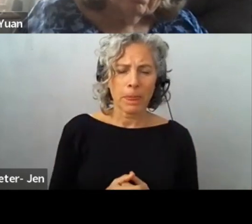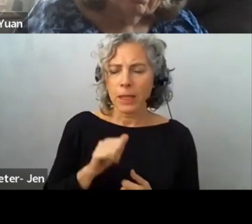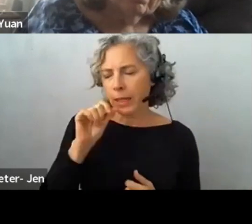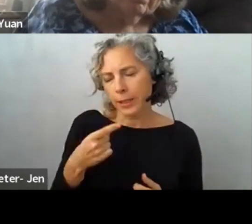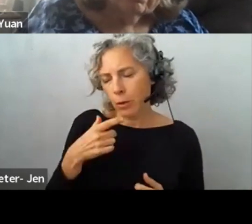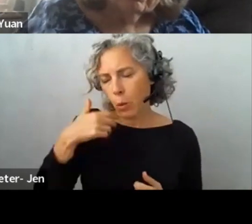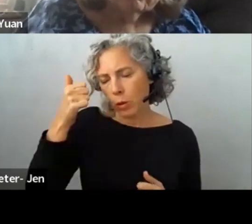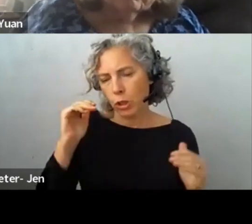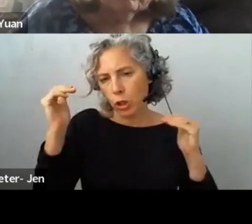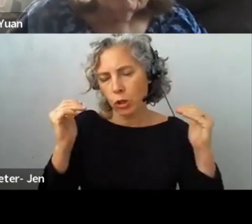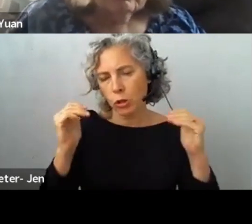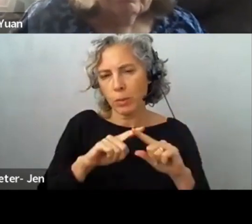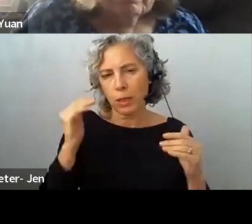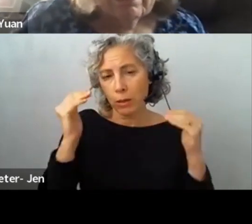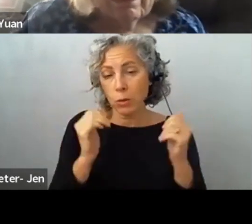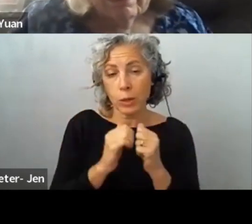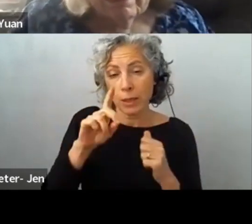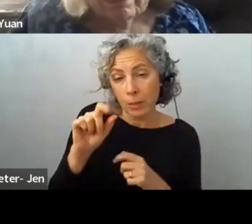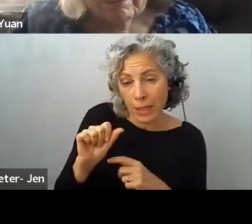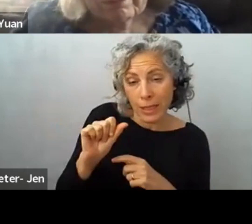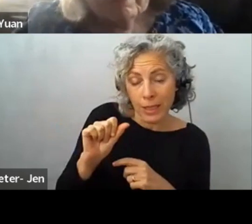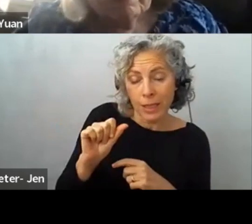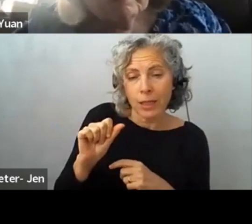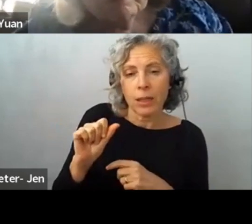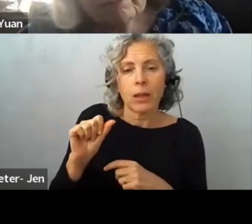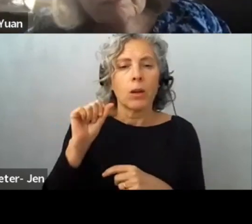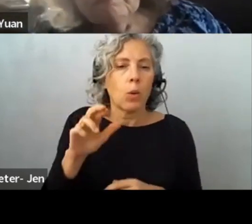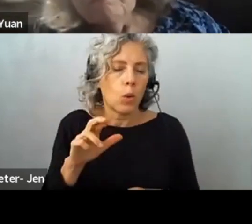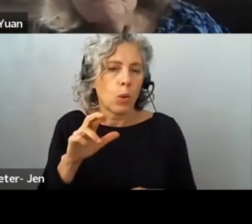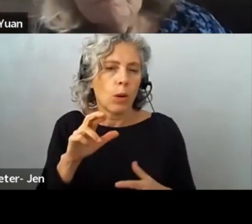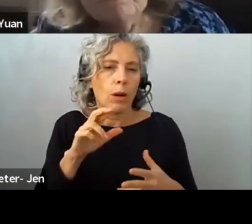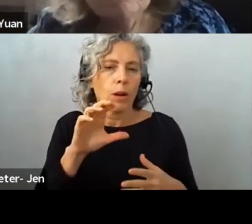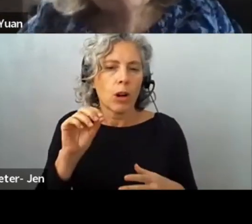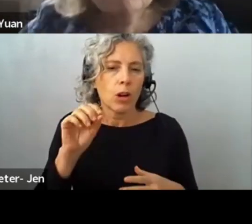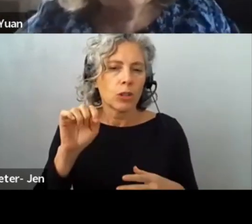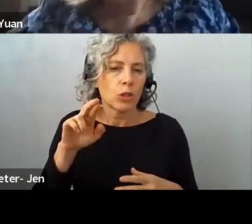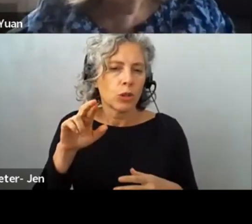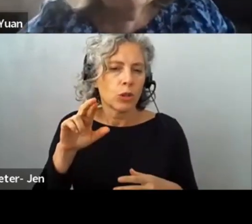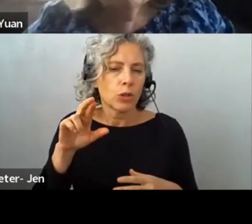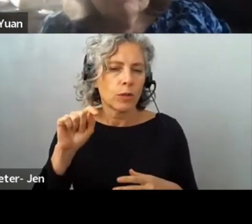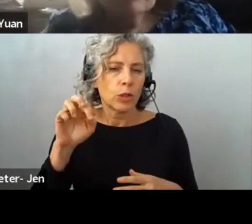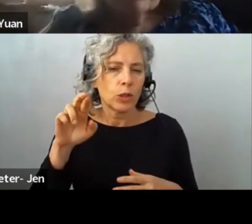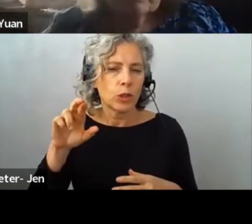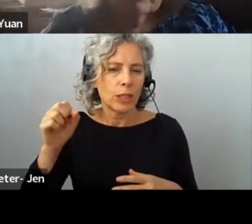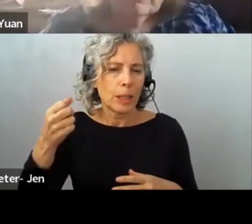adults with disabilities who are under guardianship or conservatorship or other. For example, let's look at Britney